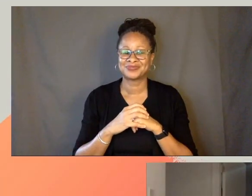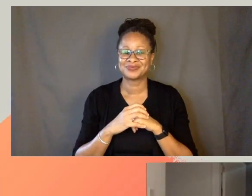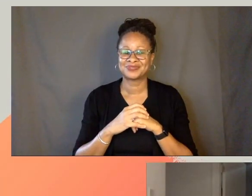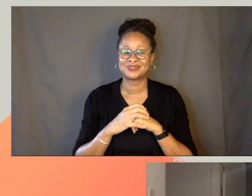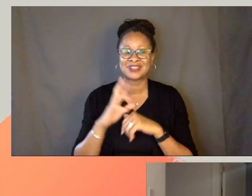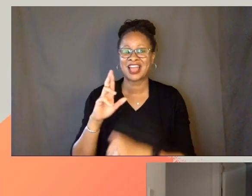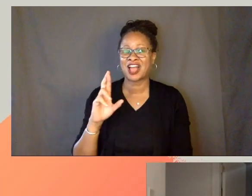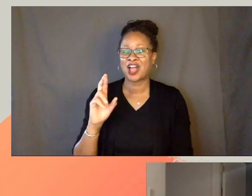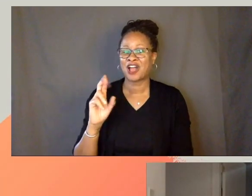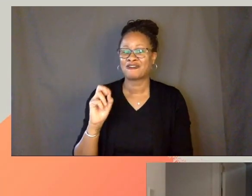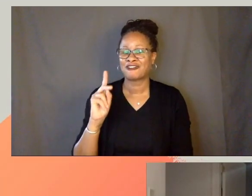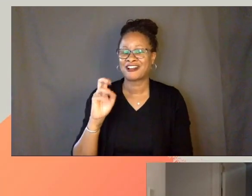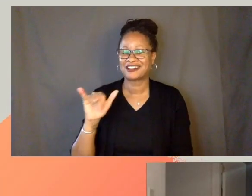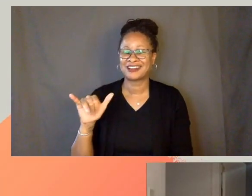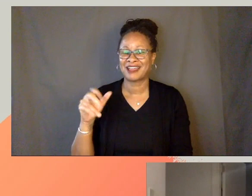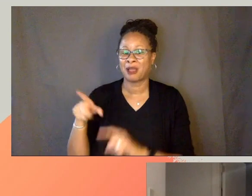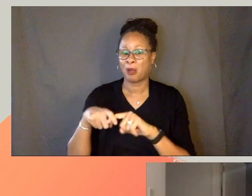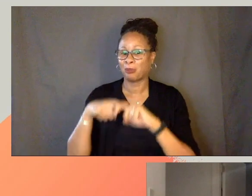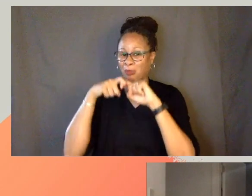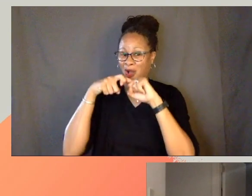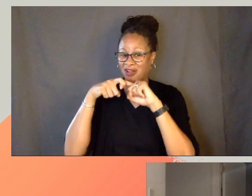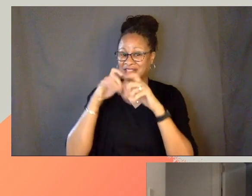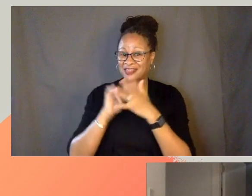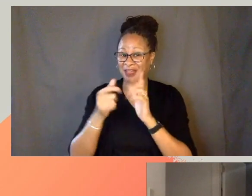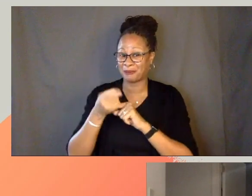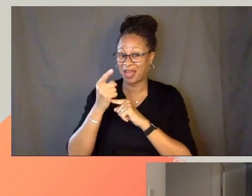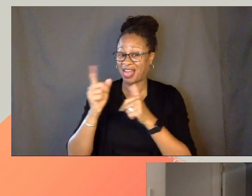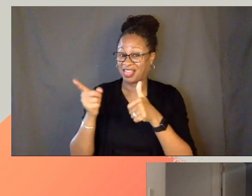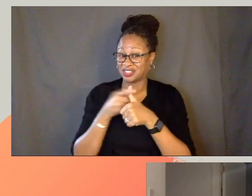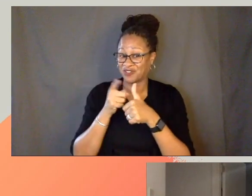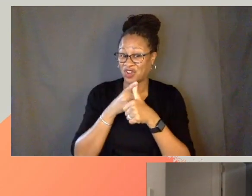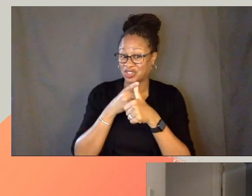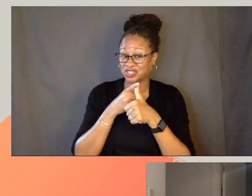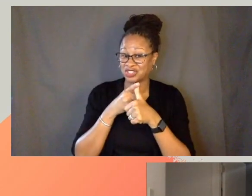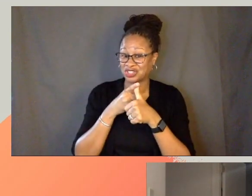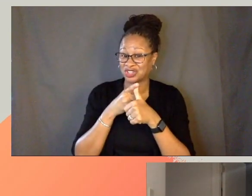Rodney, OK, as we pause there-- so that's the first. That's the first, yeah.